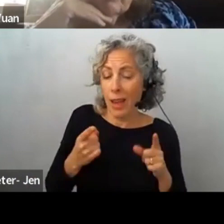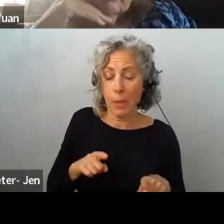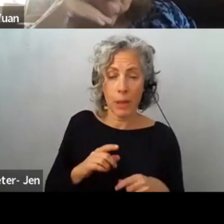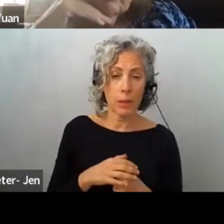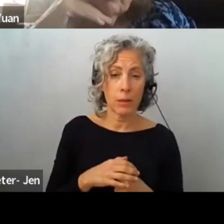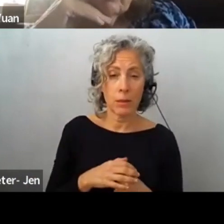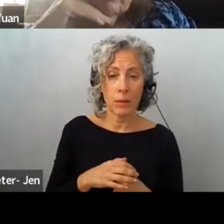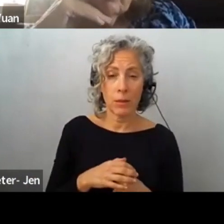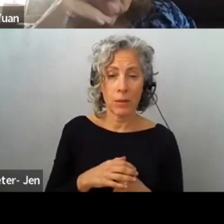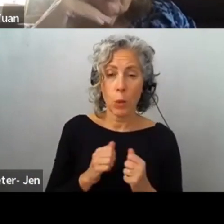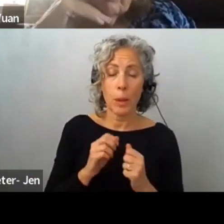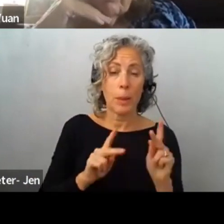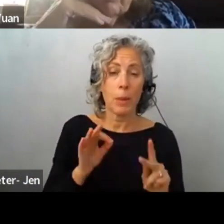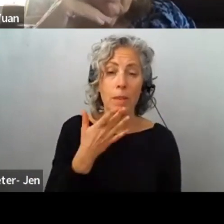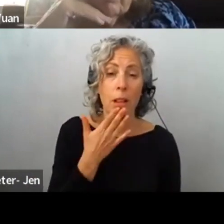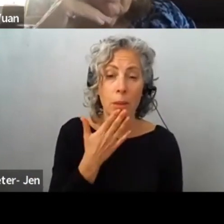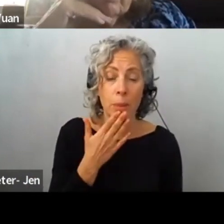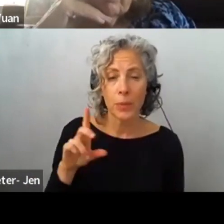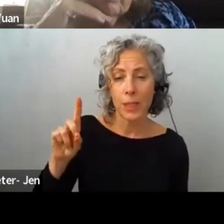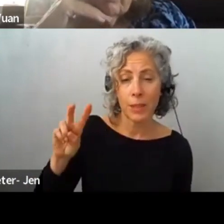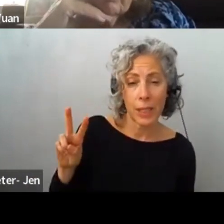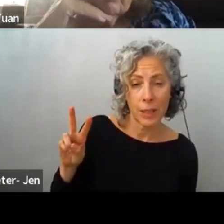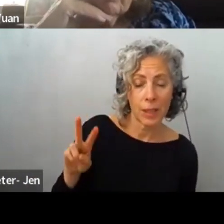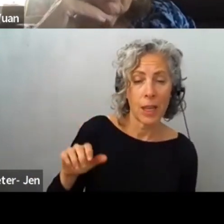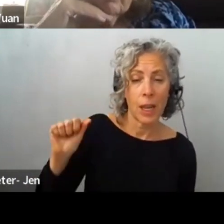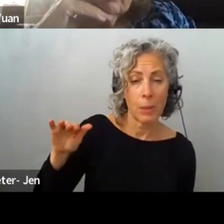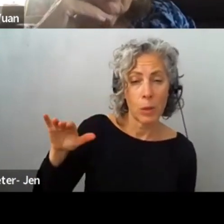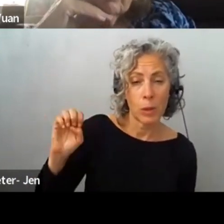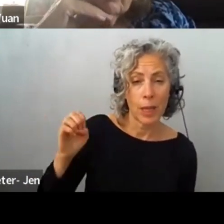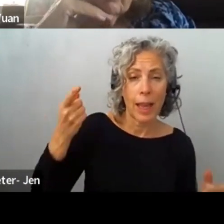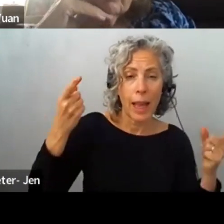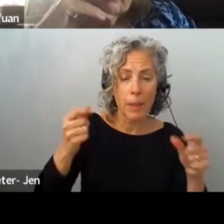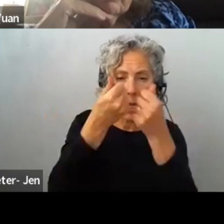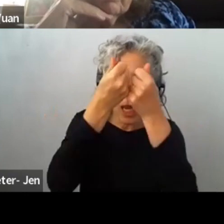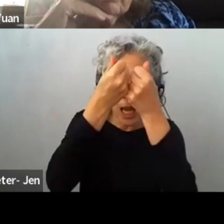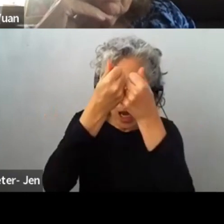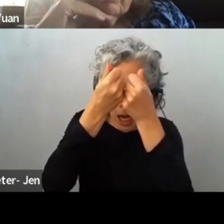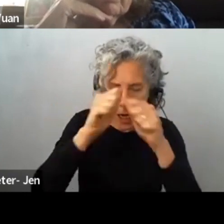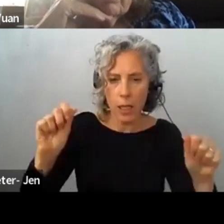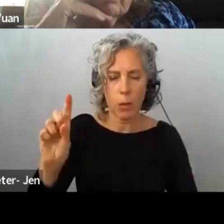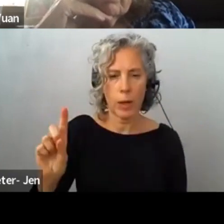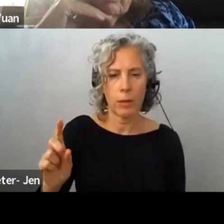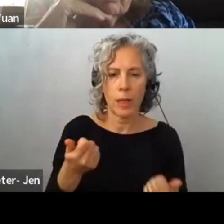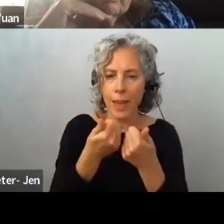of color, domestic violence, and abuse, hat can happen anywhere. So it's important to keep an eye